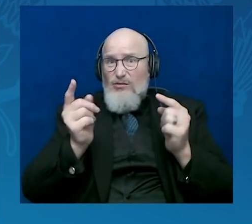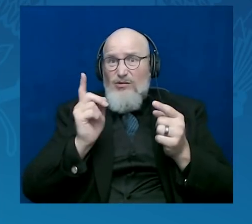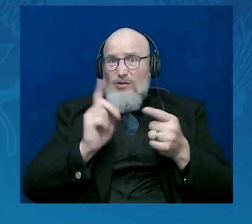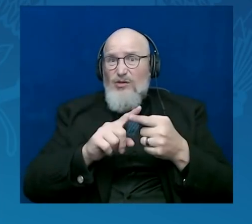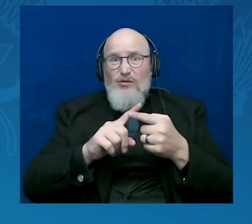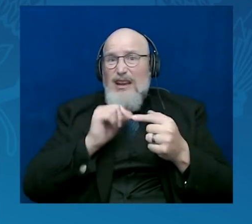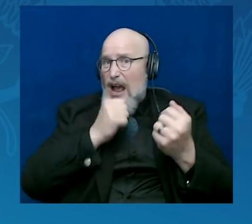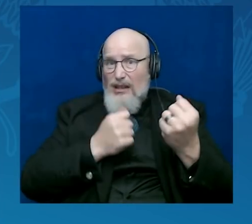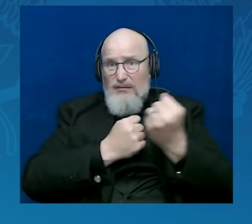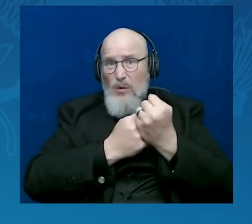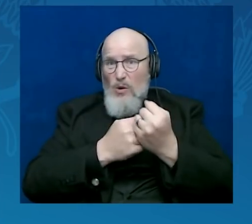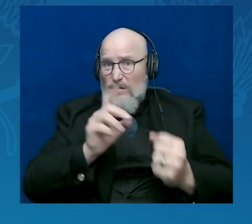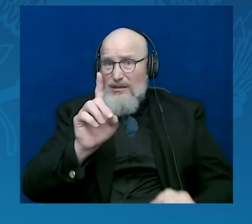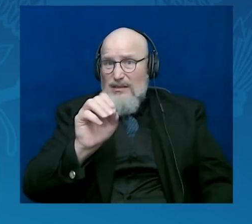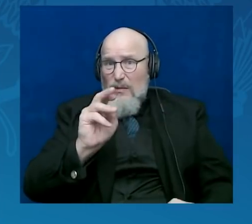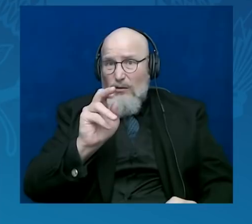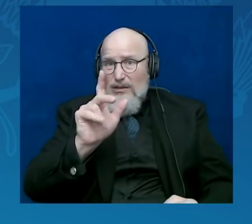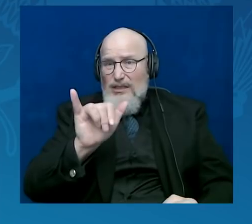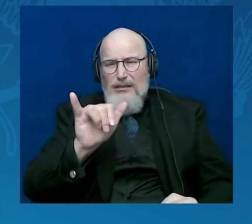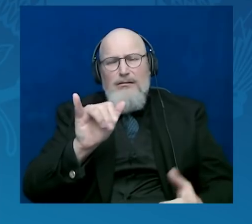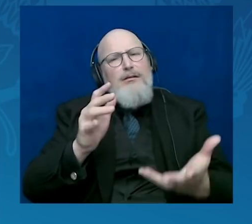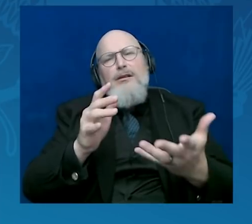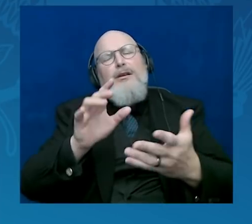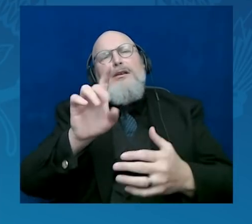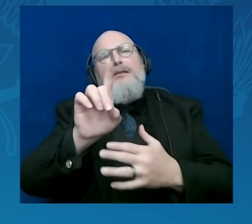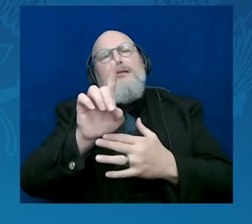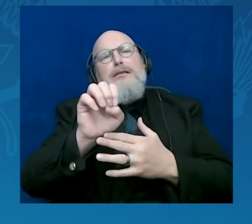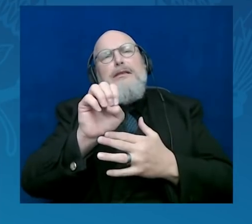What do we need, what do democracies need in order to do better